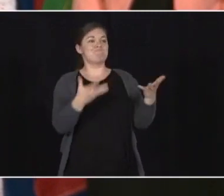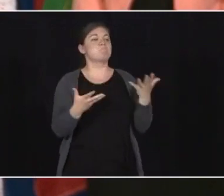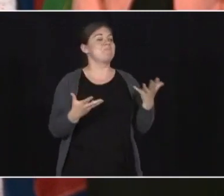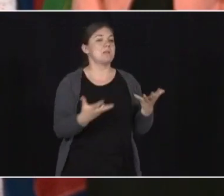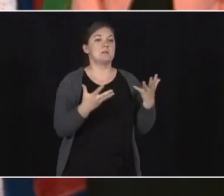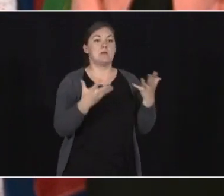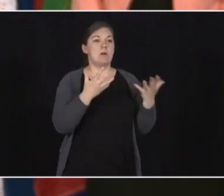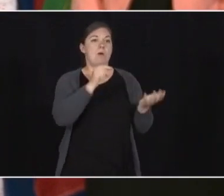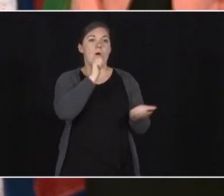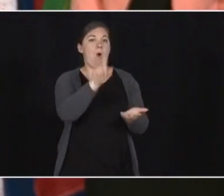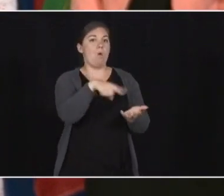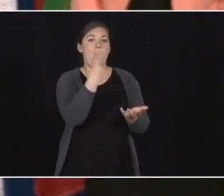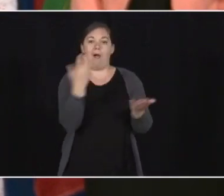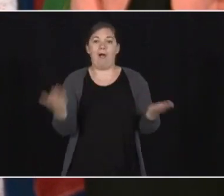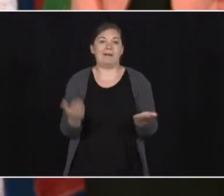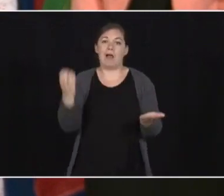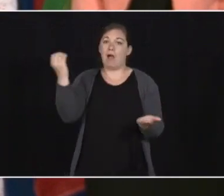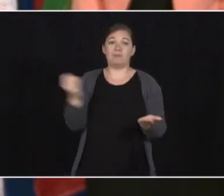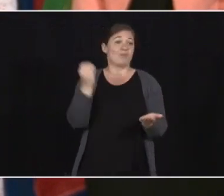You've seen what has happened and Québec.